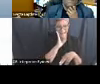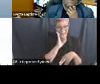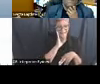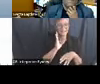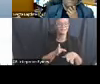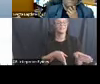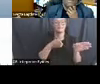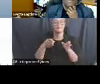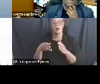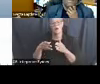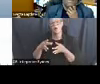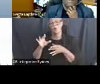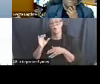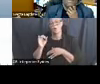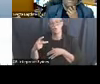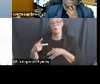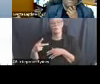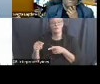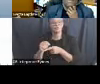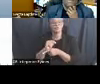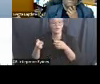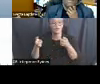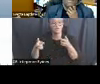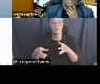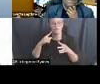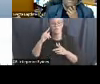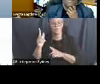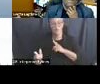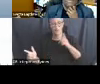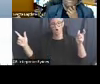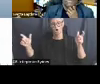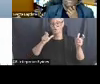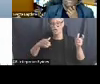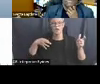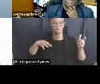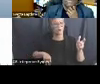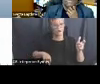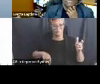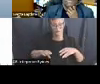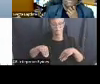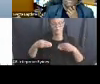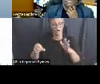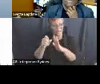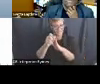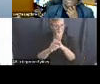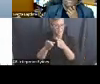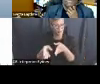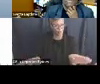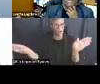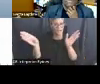a large nonprofit providing statewide services. She has years of experience as a social worker